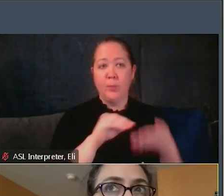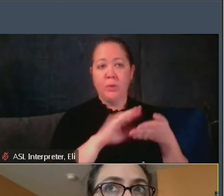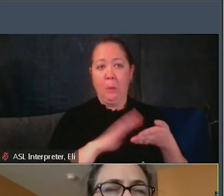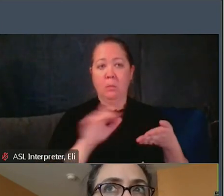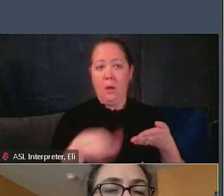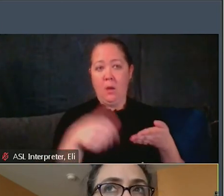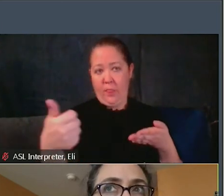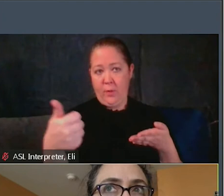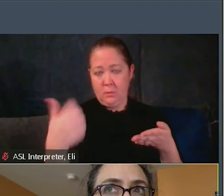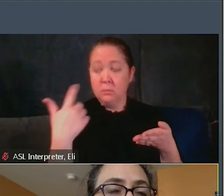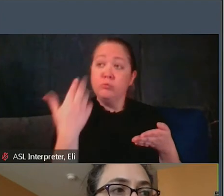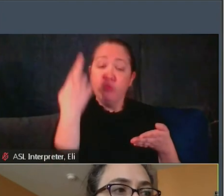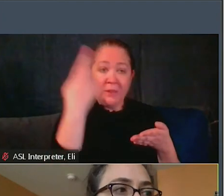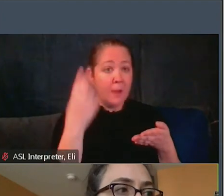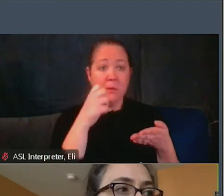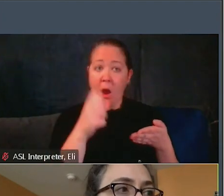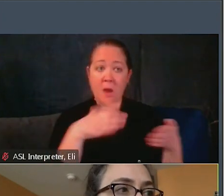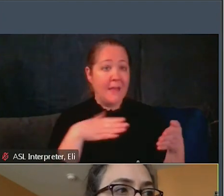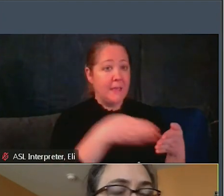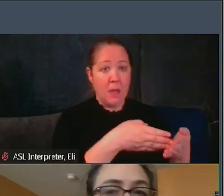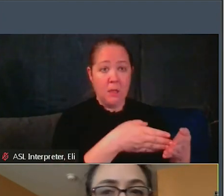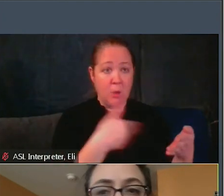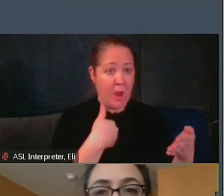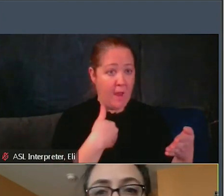What I am asking is for three specific things to guarantee